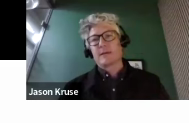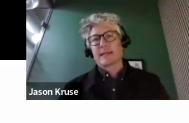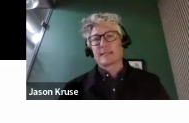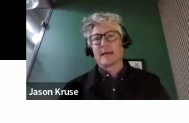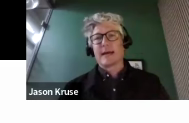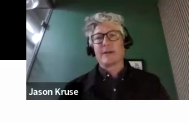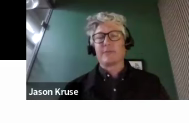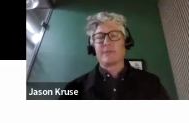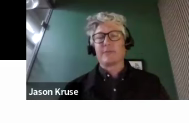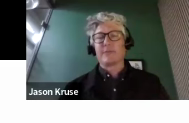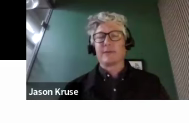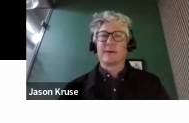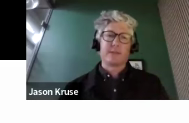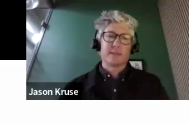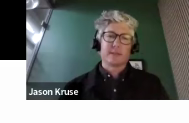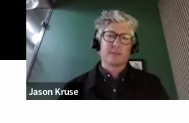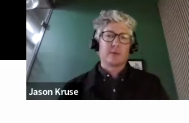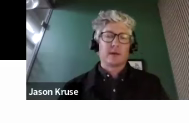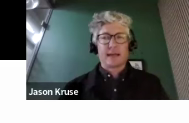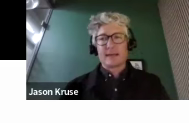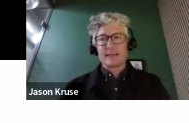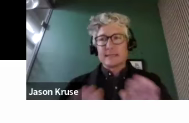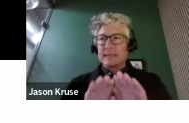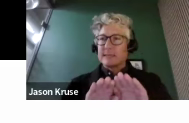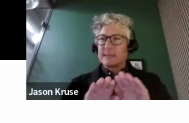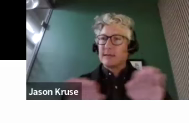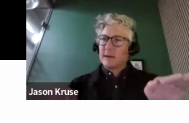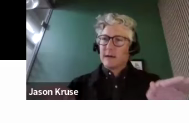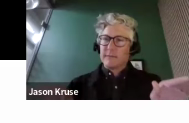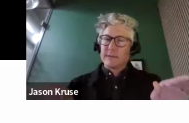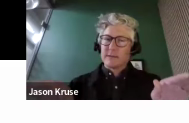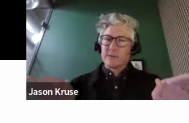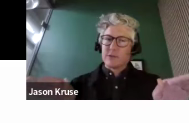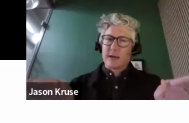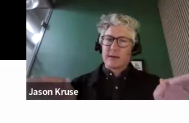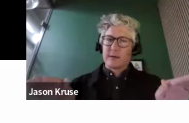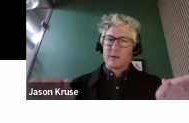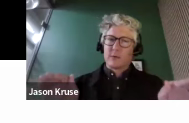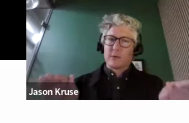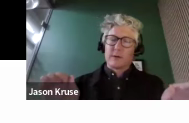And on the next slide, how do you think about finishes? So can the seat of the chair